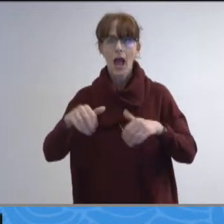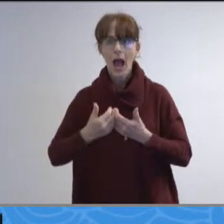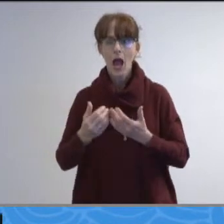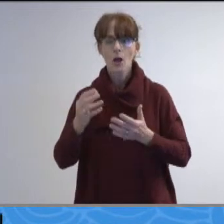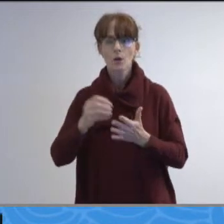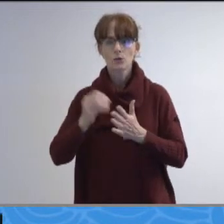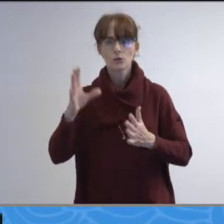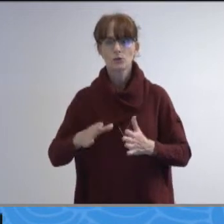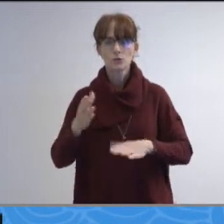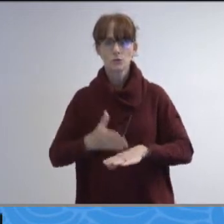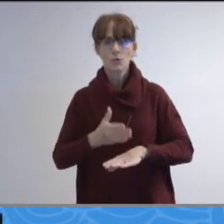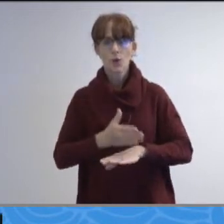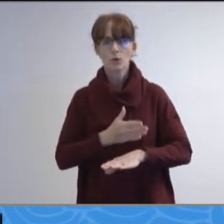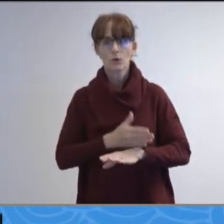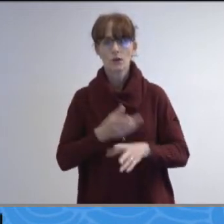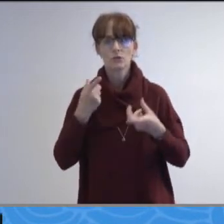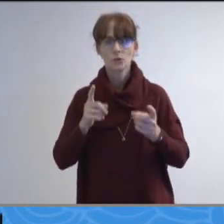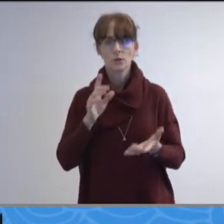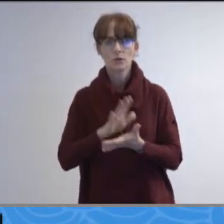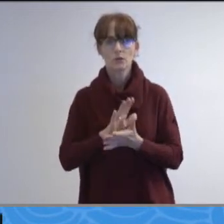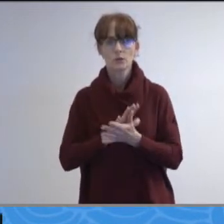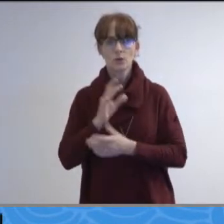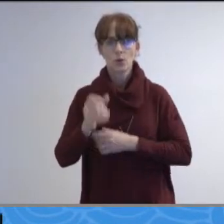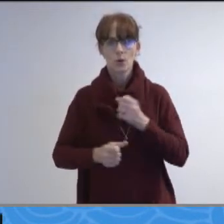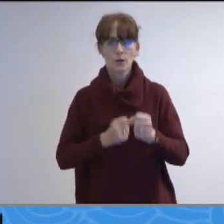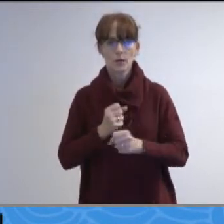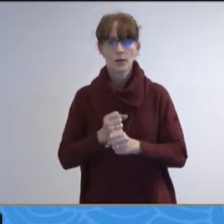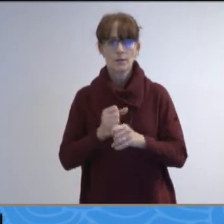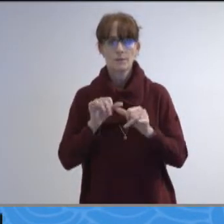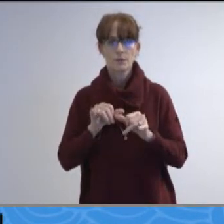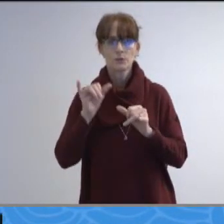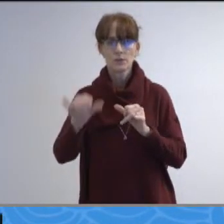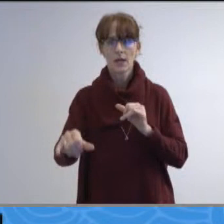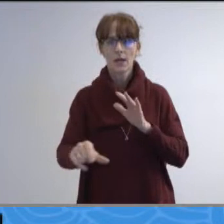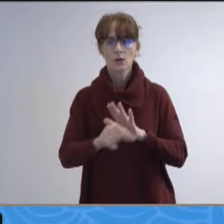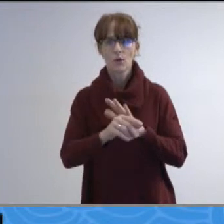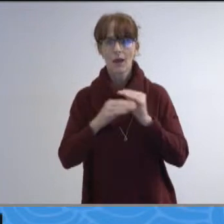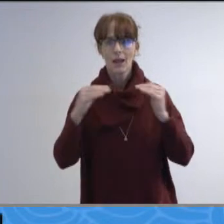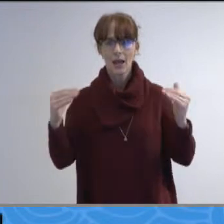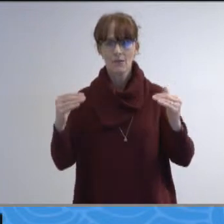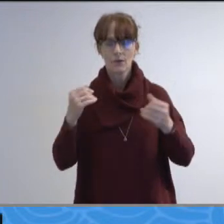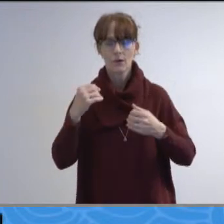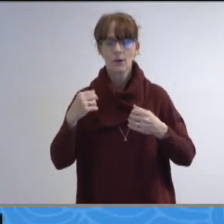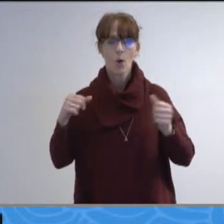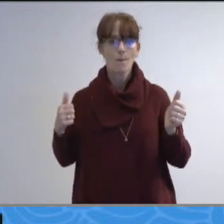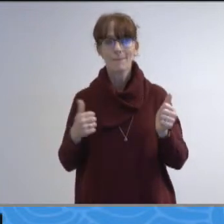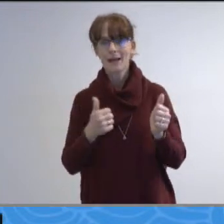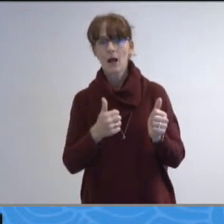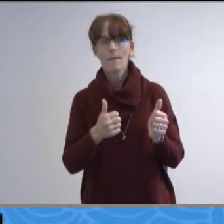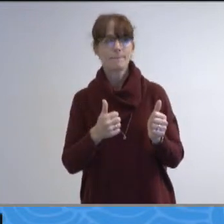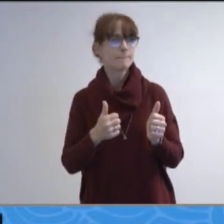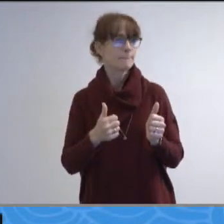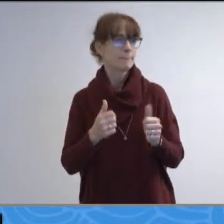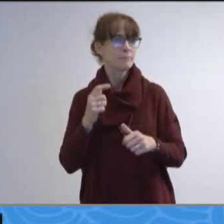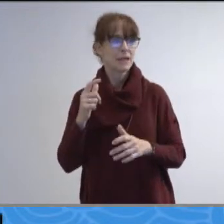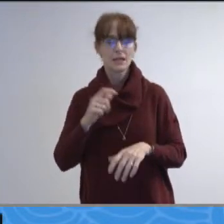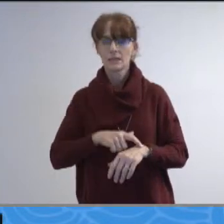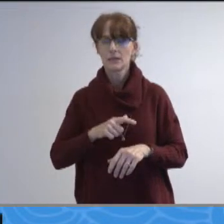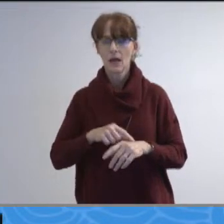during their school year in order to stay on grade level or better yet to make up time for grade level to make up